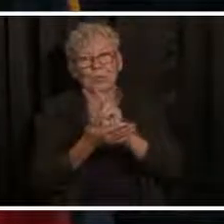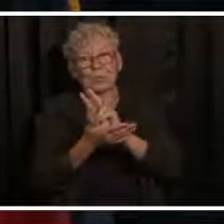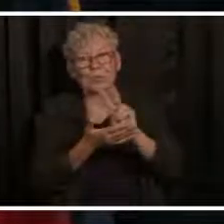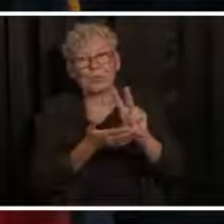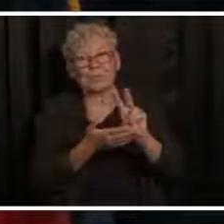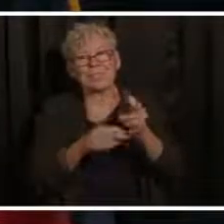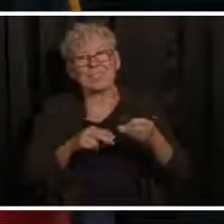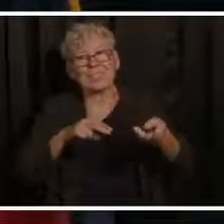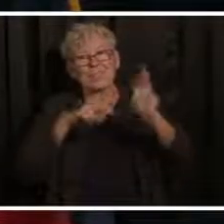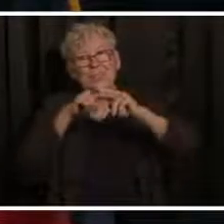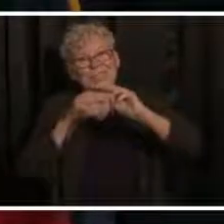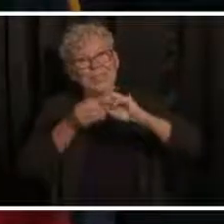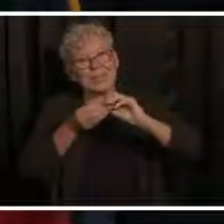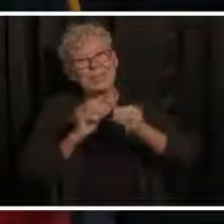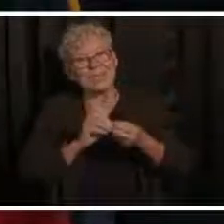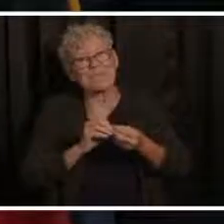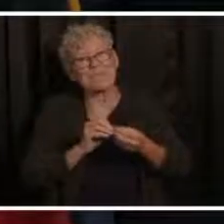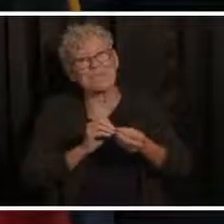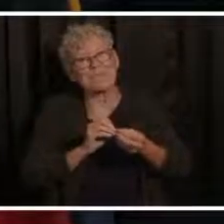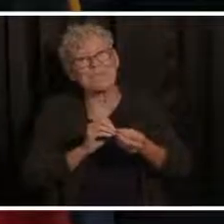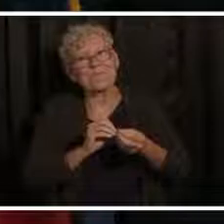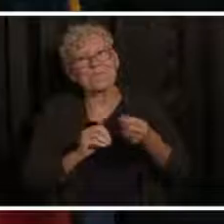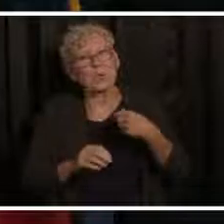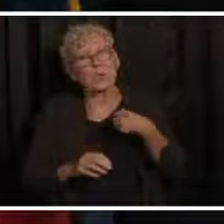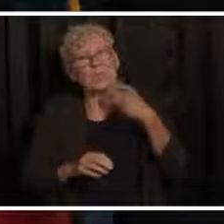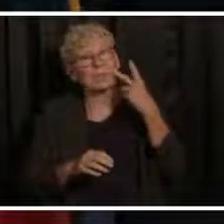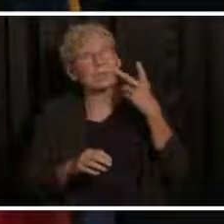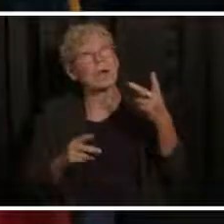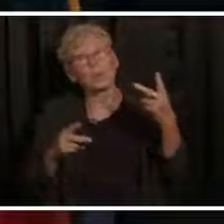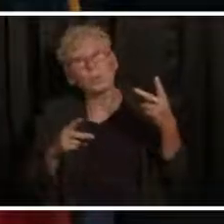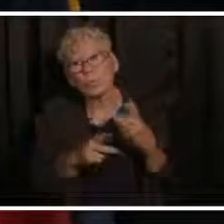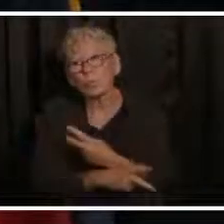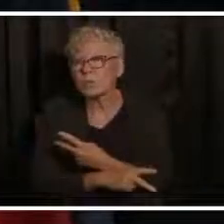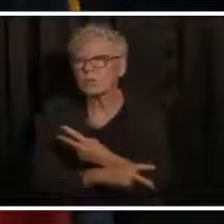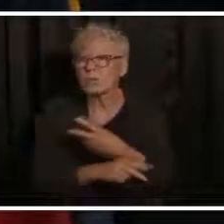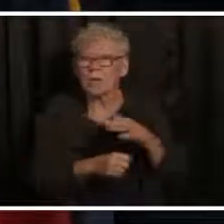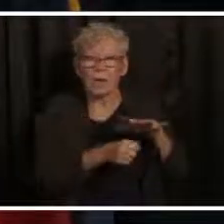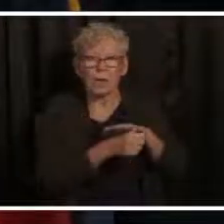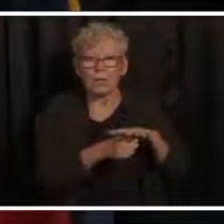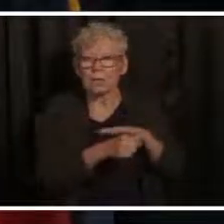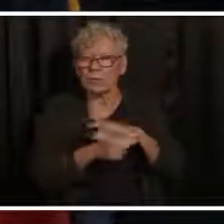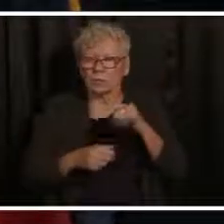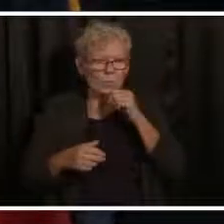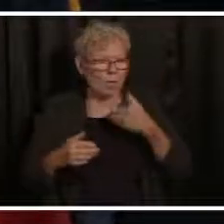our state and of our nation which are under vaccinated. that is not been as pronounced in the Denver metro area which